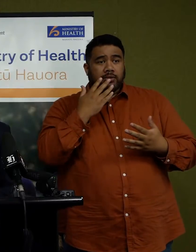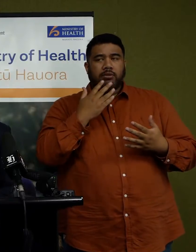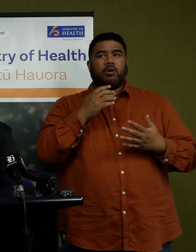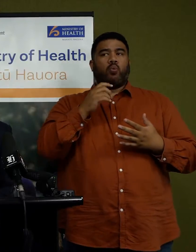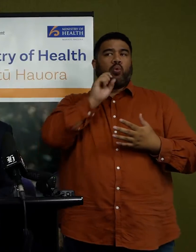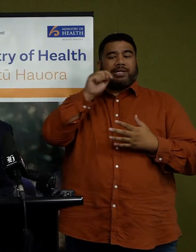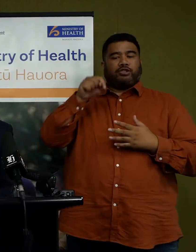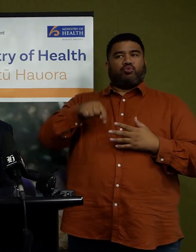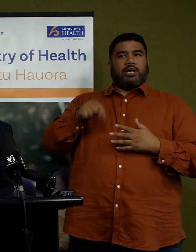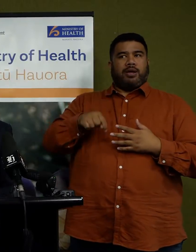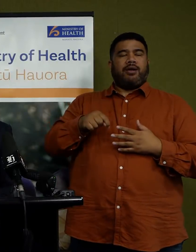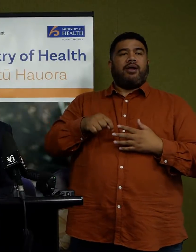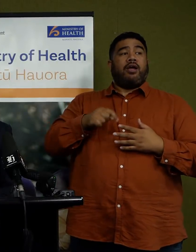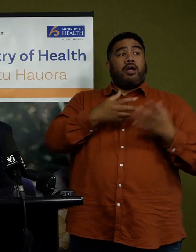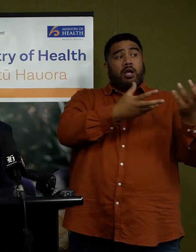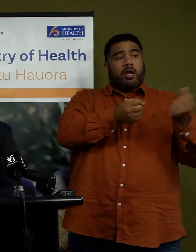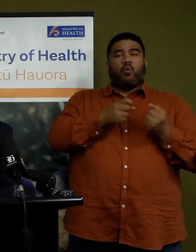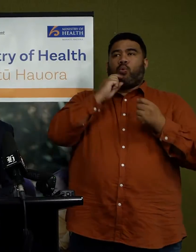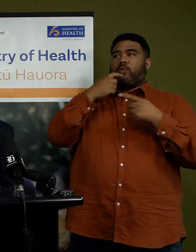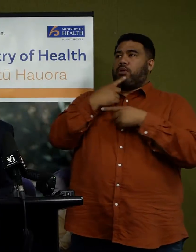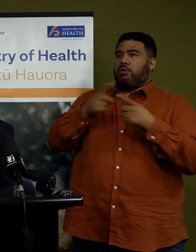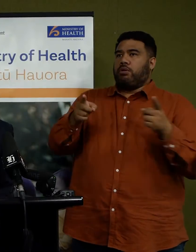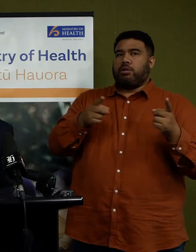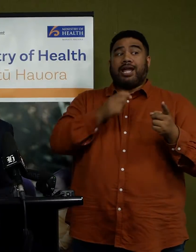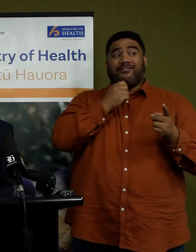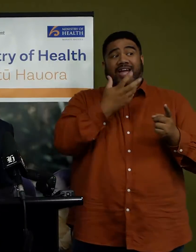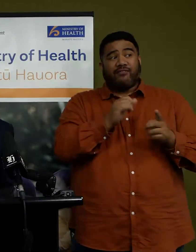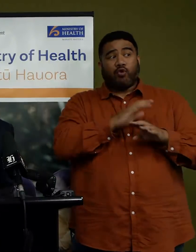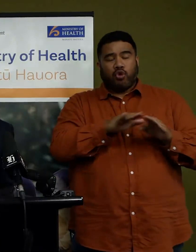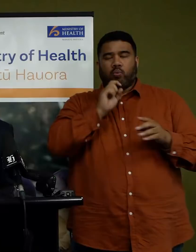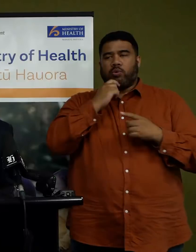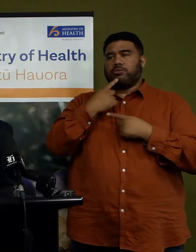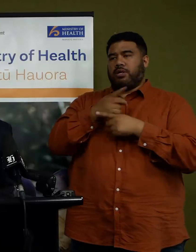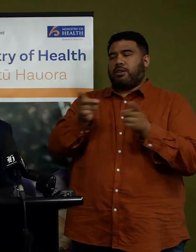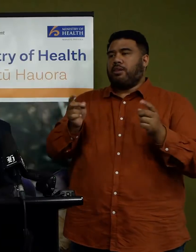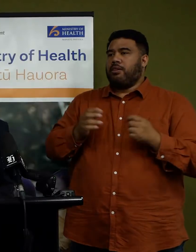So we will, of course, report that result, whether it's positive or negative. Do you have a general idea of how many